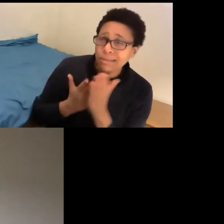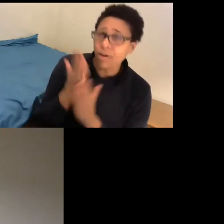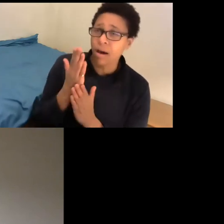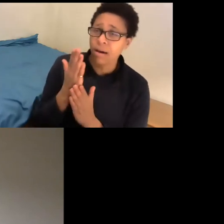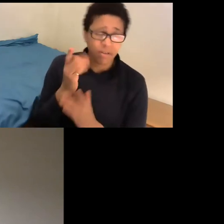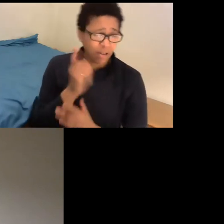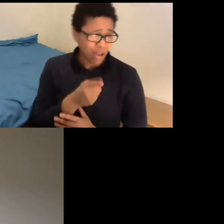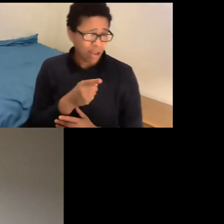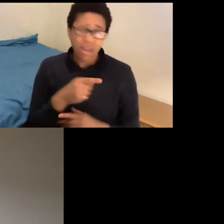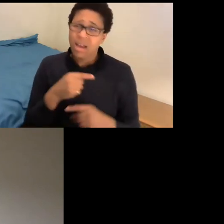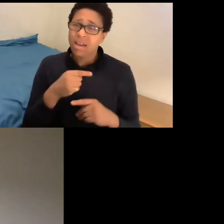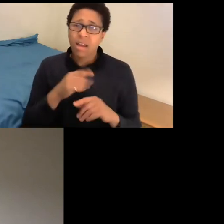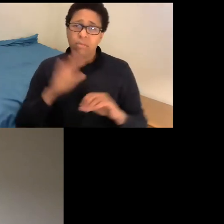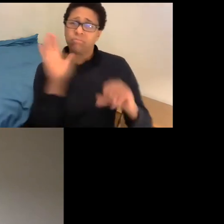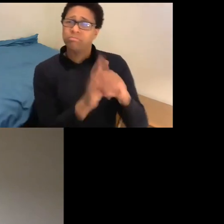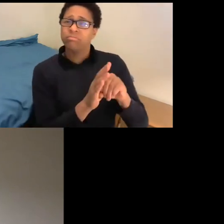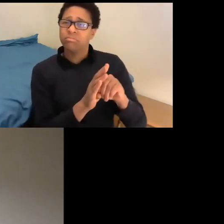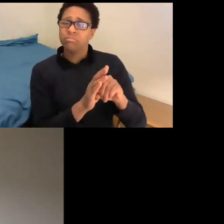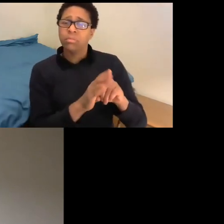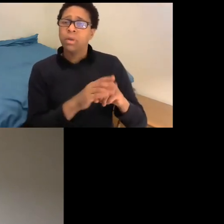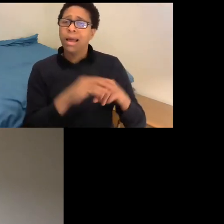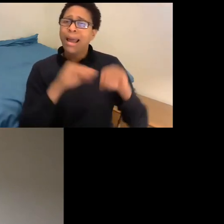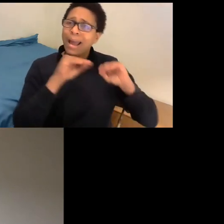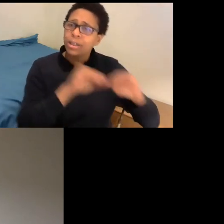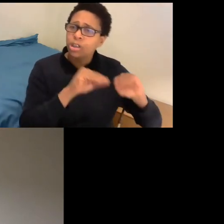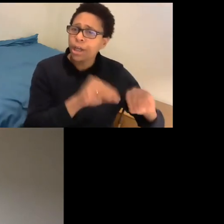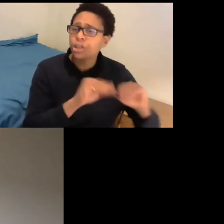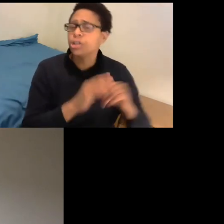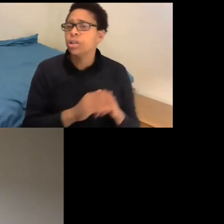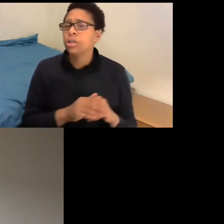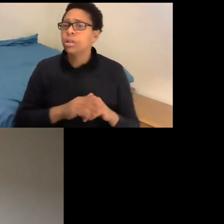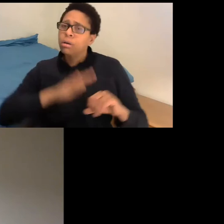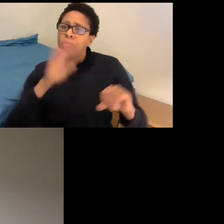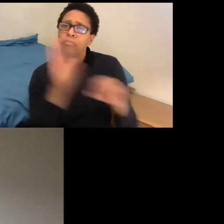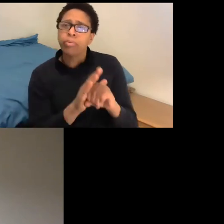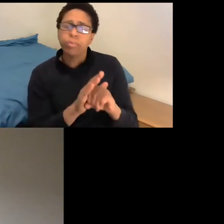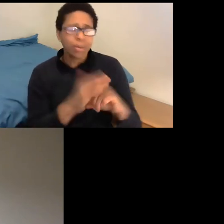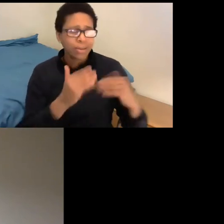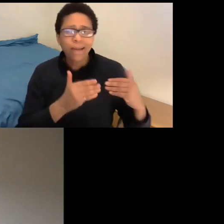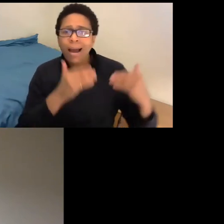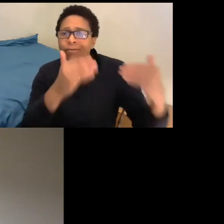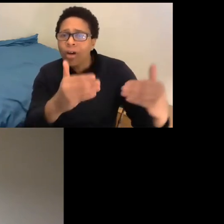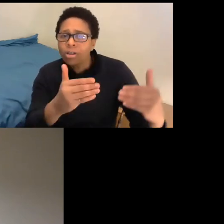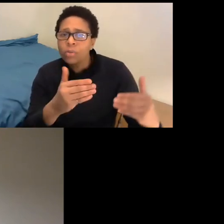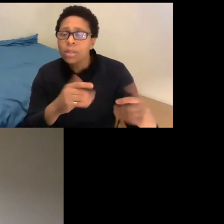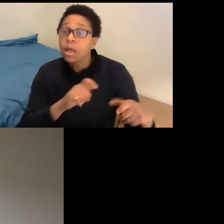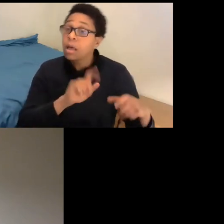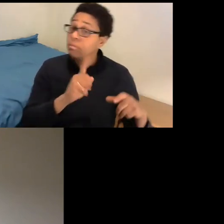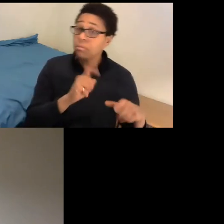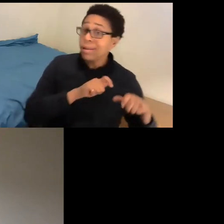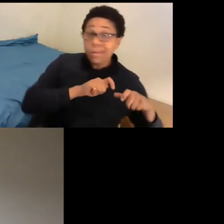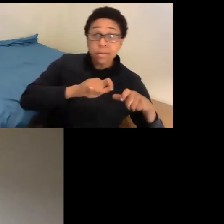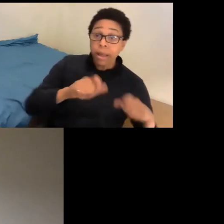opportunities for education, denied opportunities for advancement, they're still theorizing about their situation